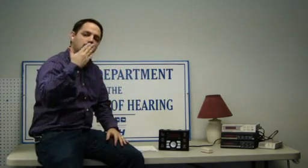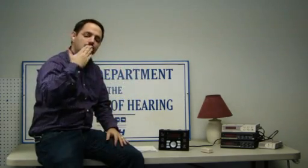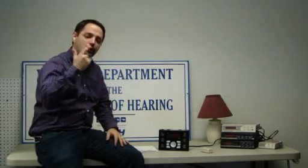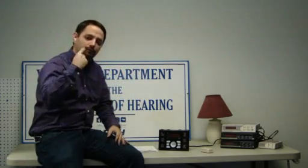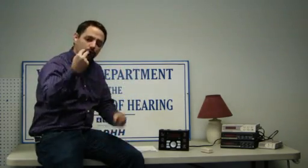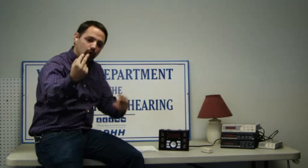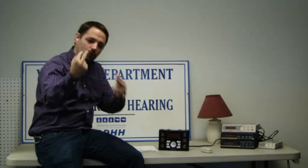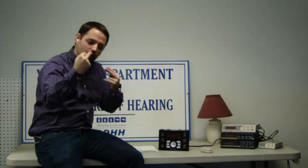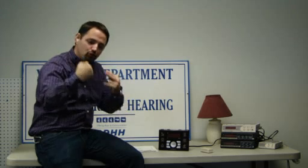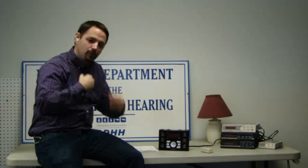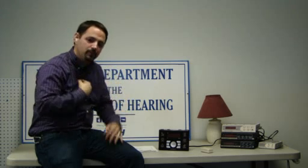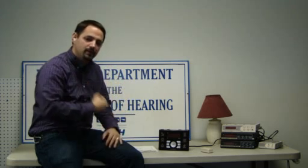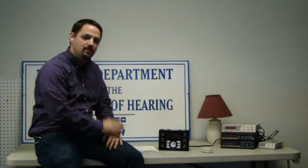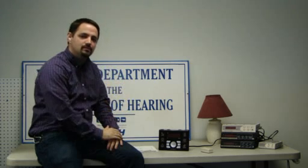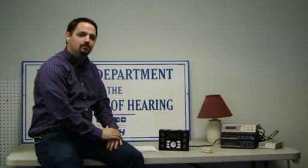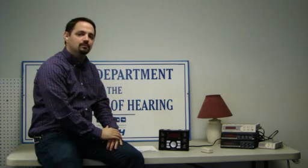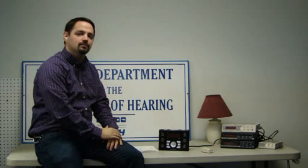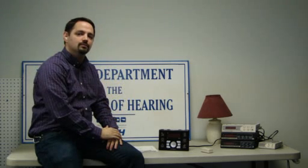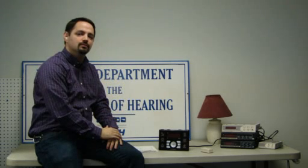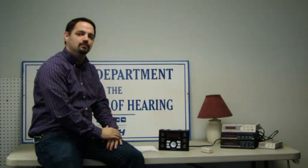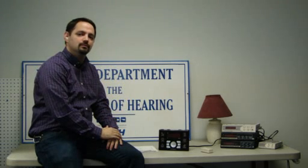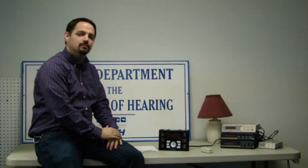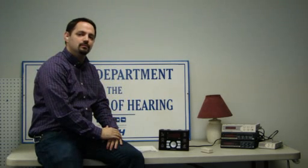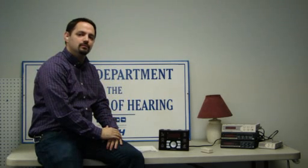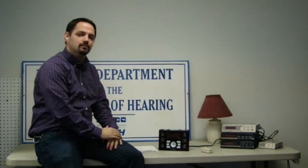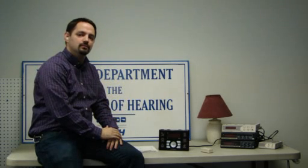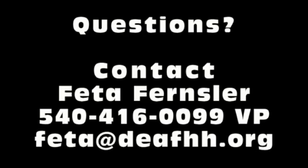Thank you for watching me